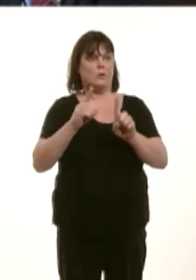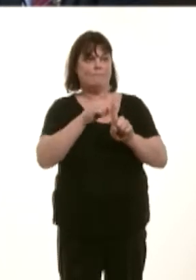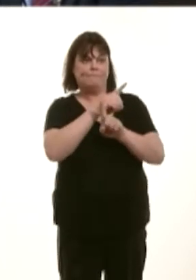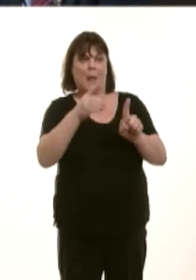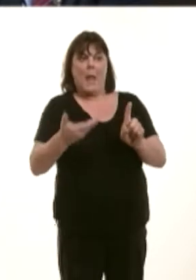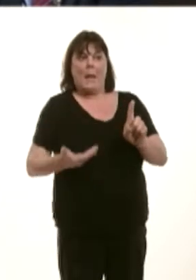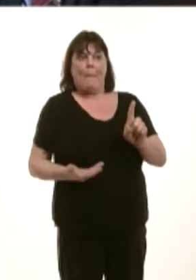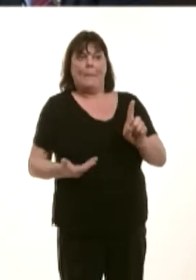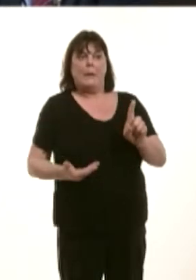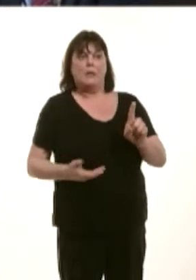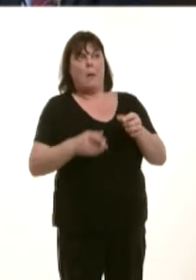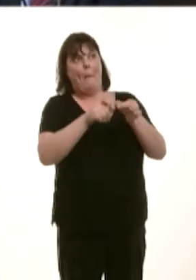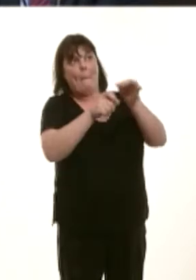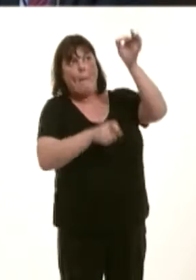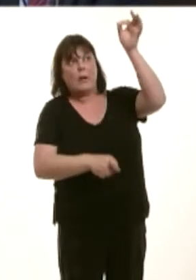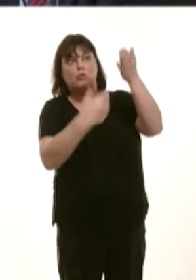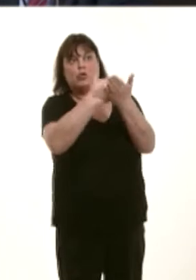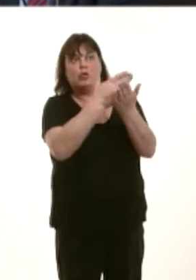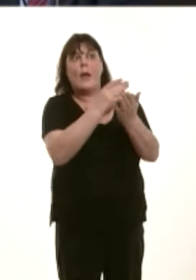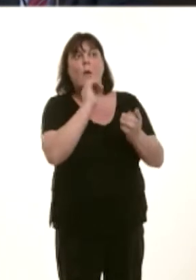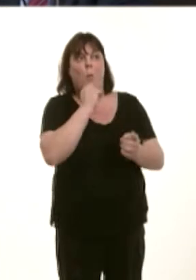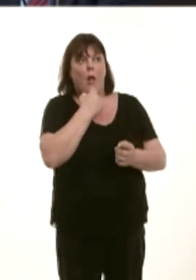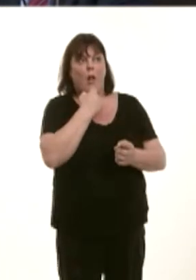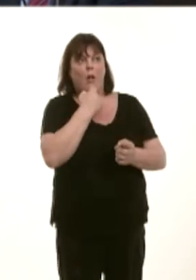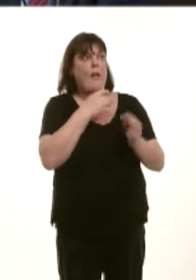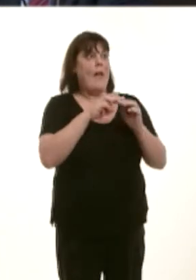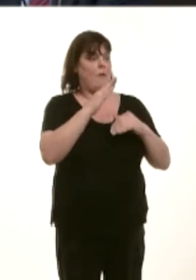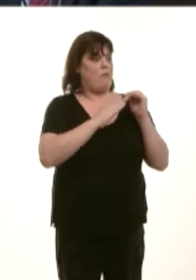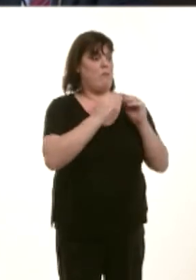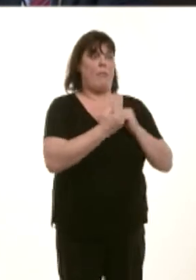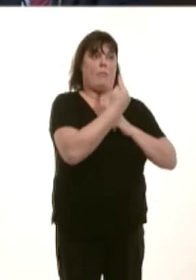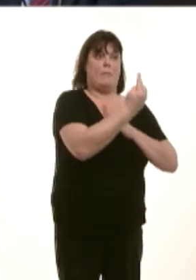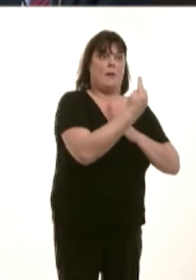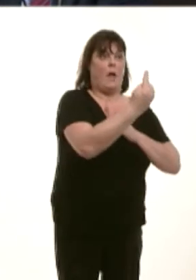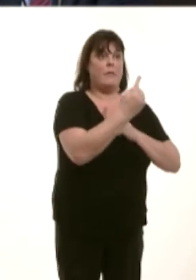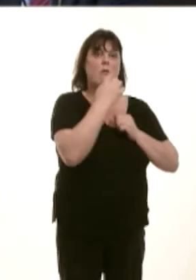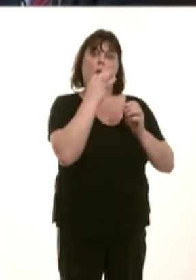so that they don’t all build their own, ensuring, of course, that where they do that,